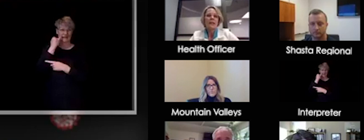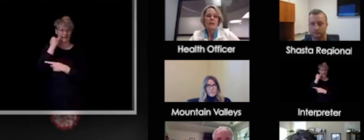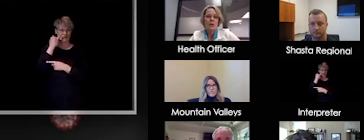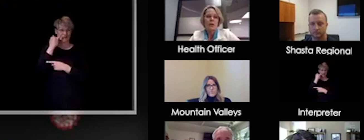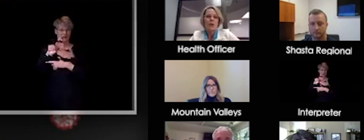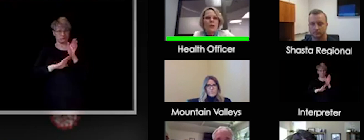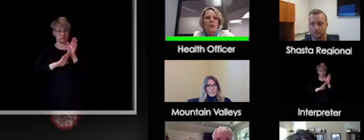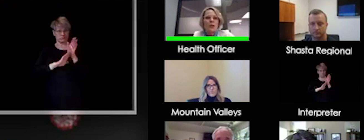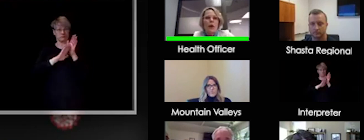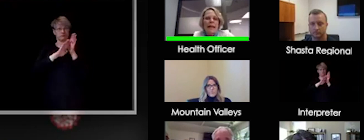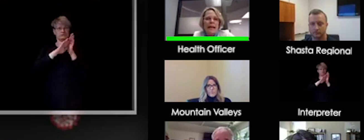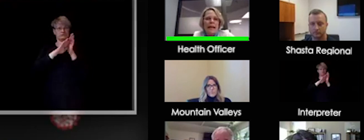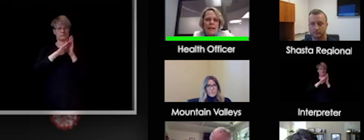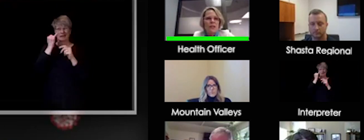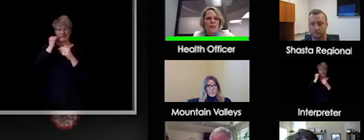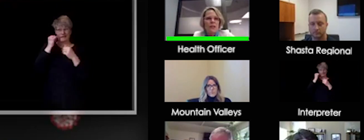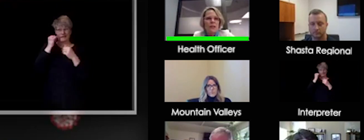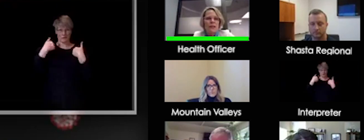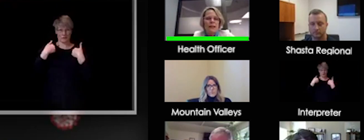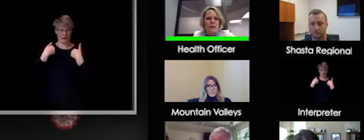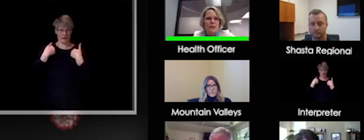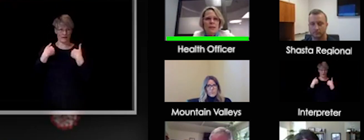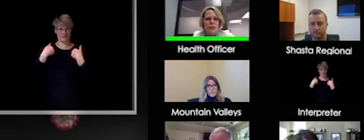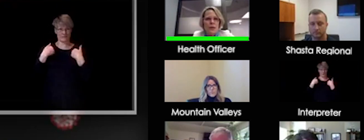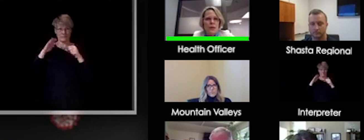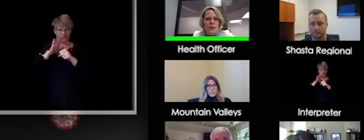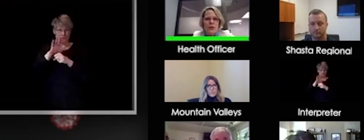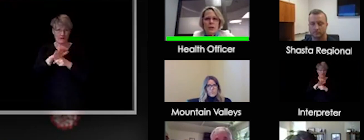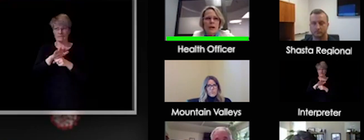sense? That’s one aspect. So, it’s disease transmission…so,